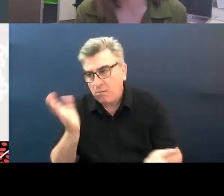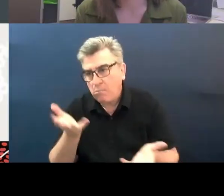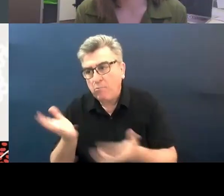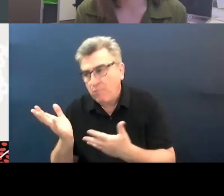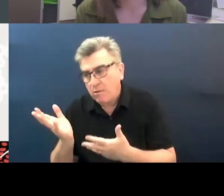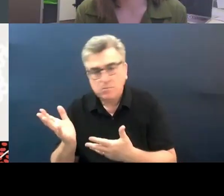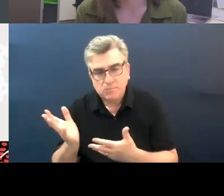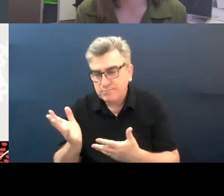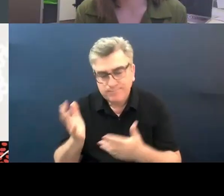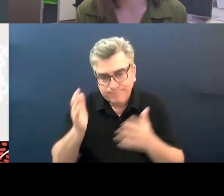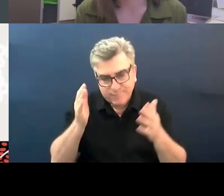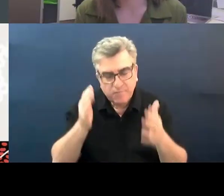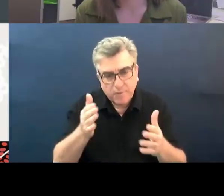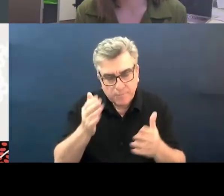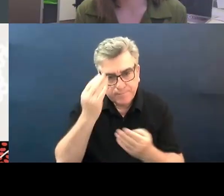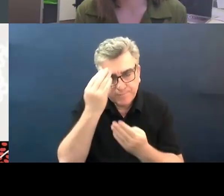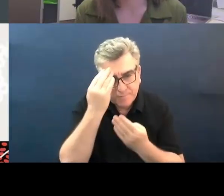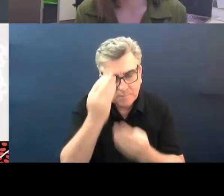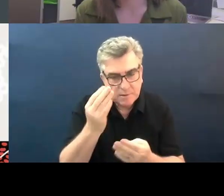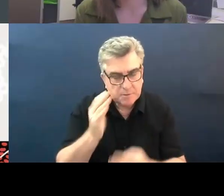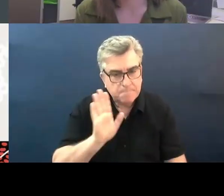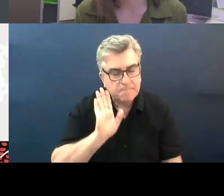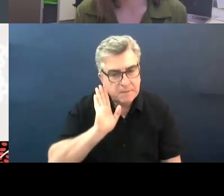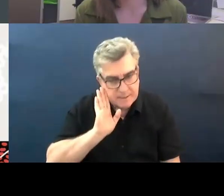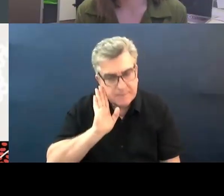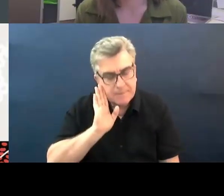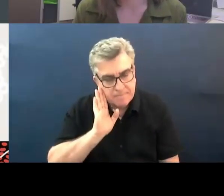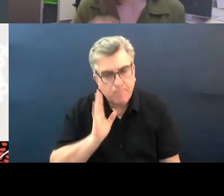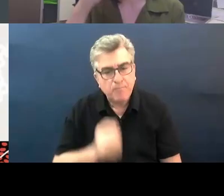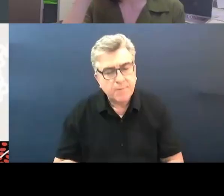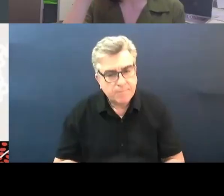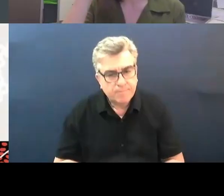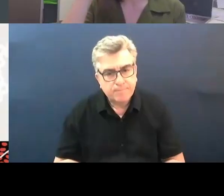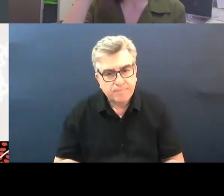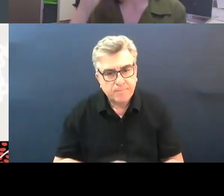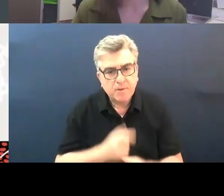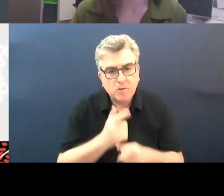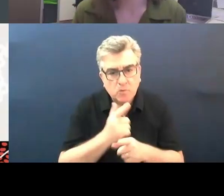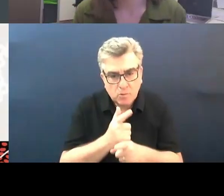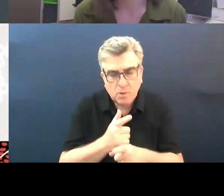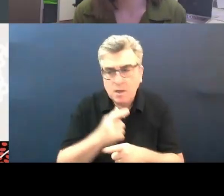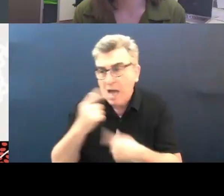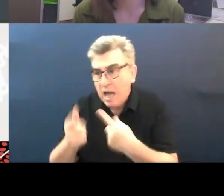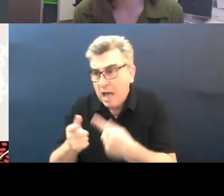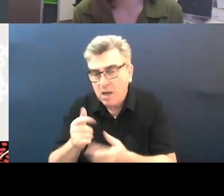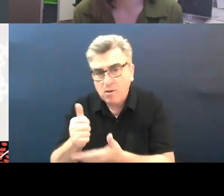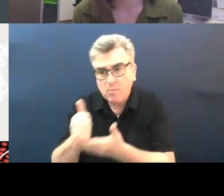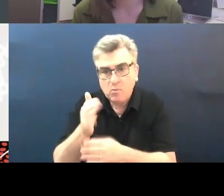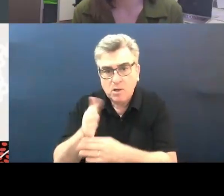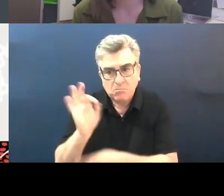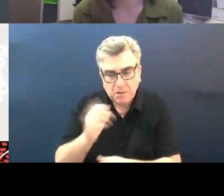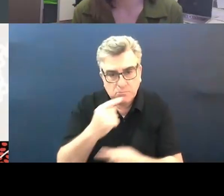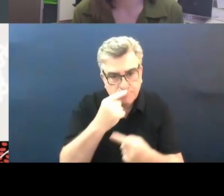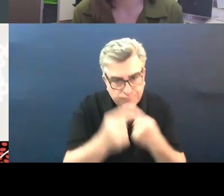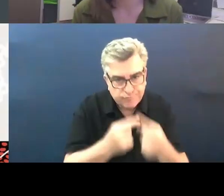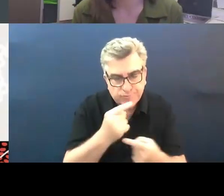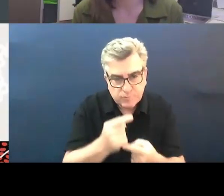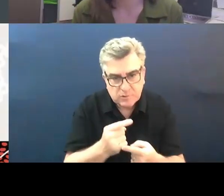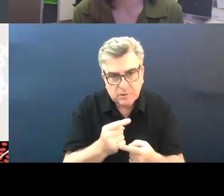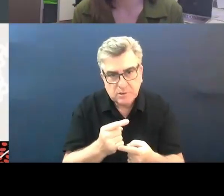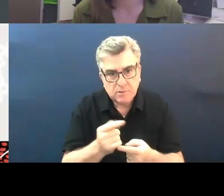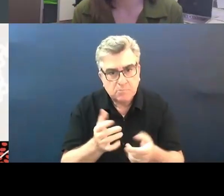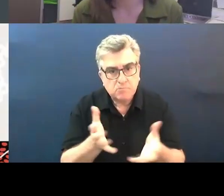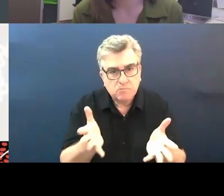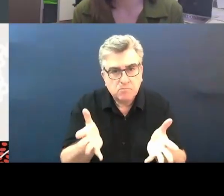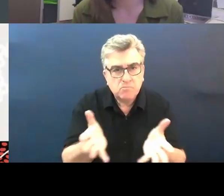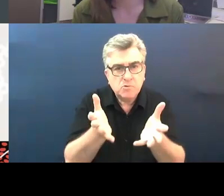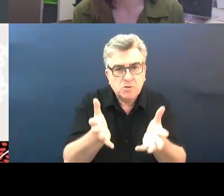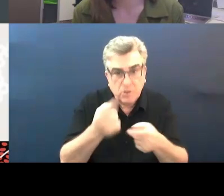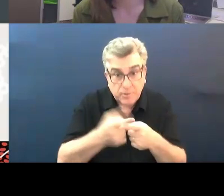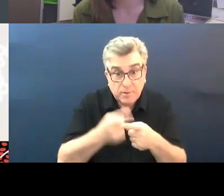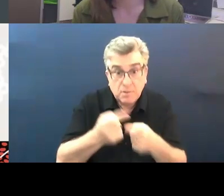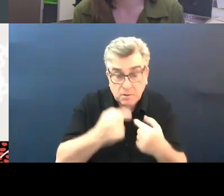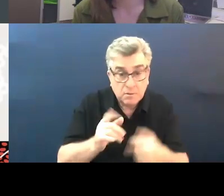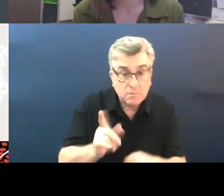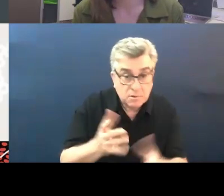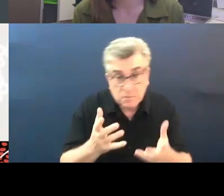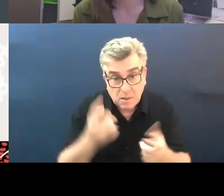give them full respect. The most important thing is you want them to have that communication. You